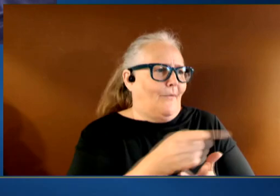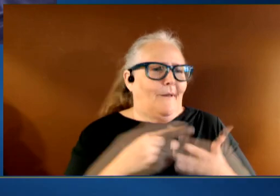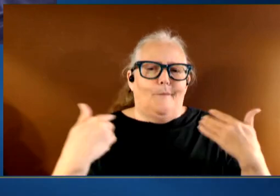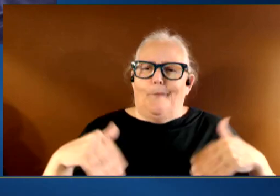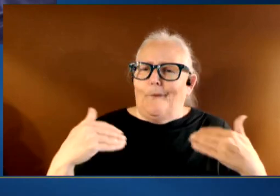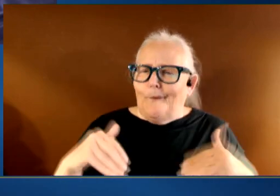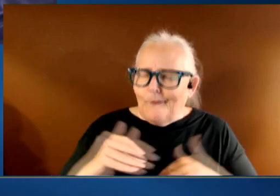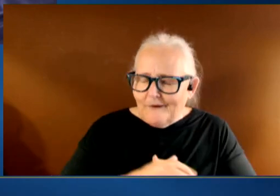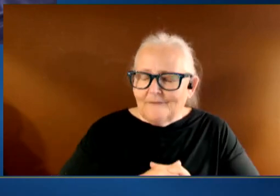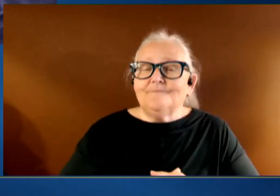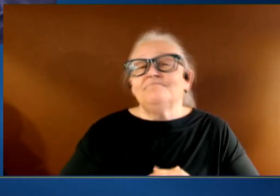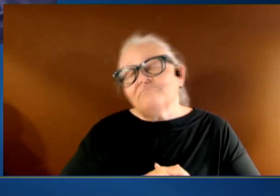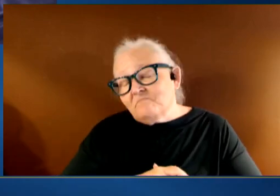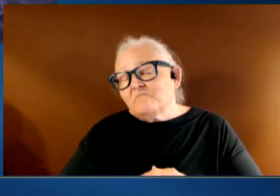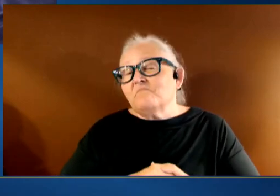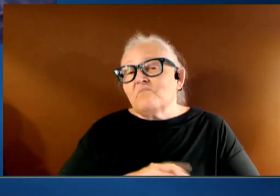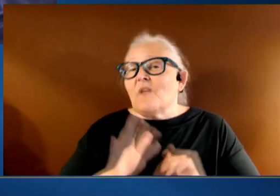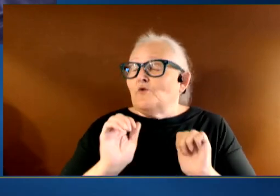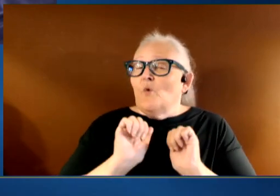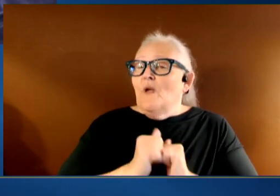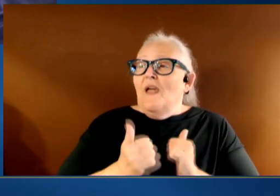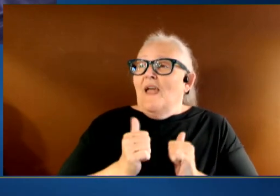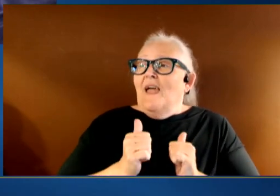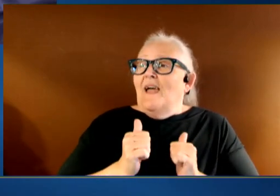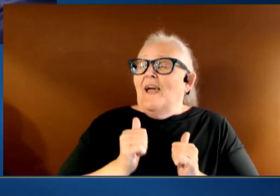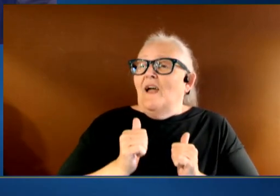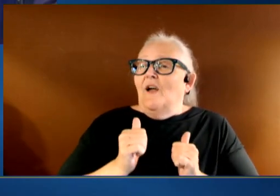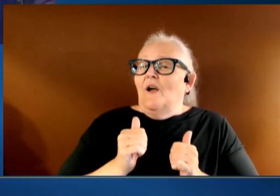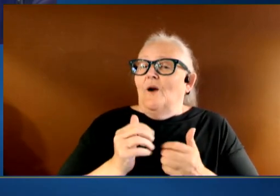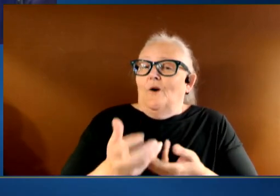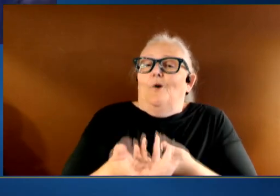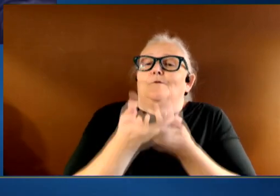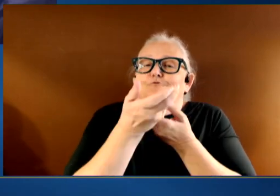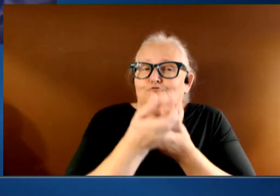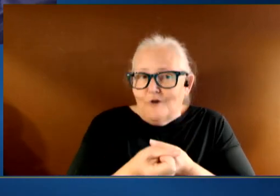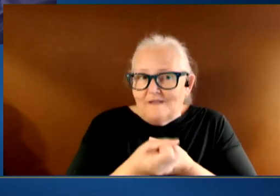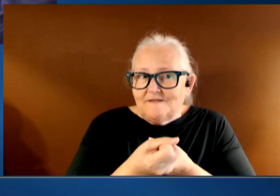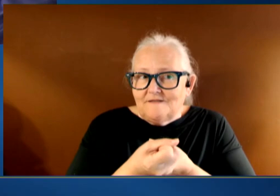way to learn about trials, you know, not even just curative therapy trials, but drug trials,